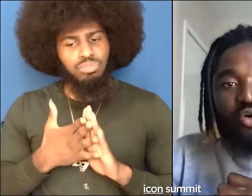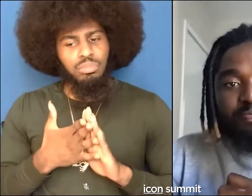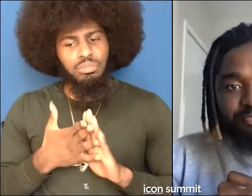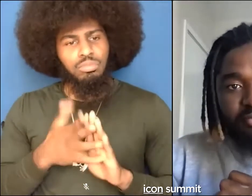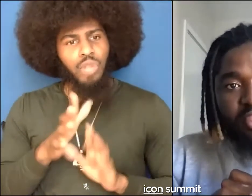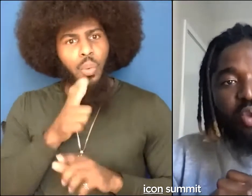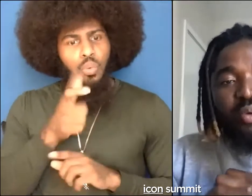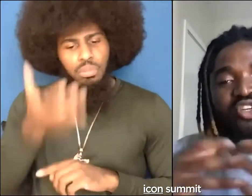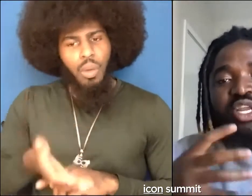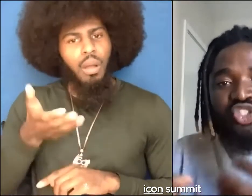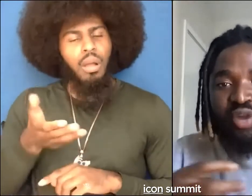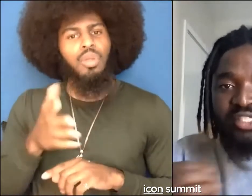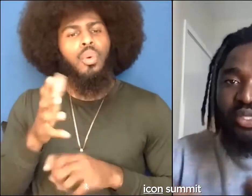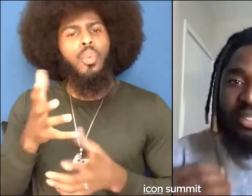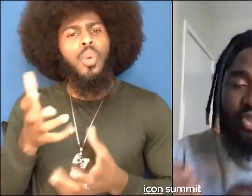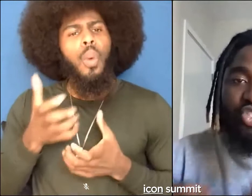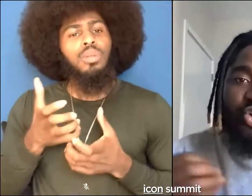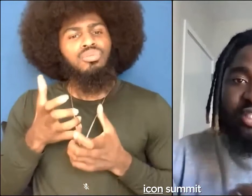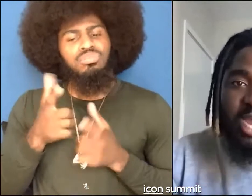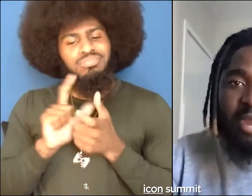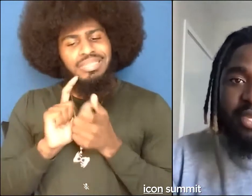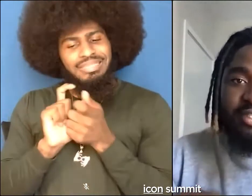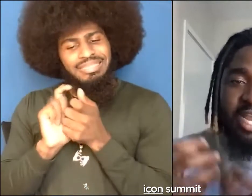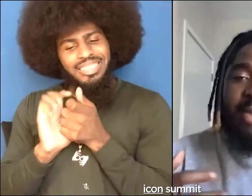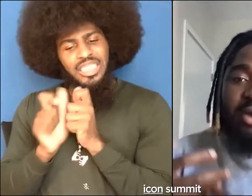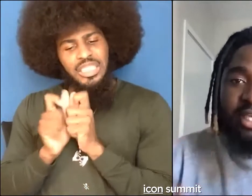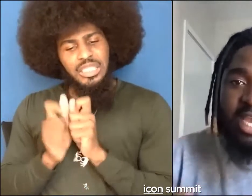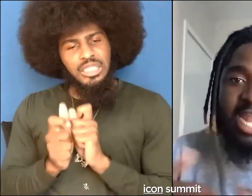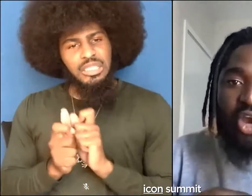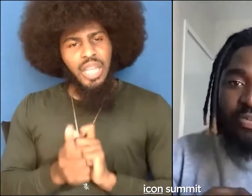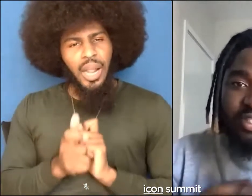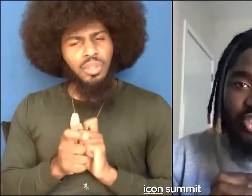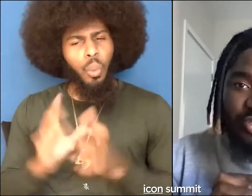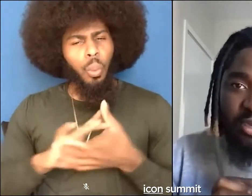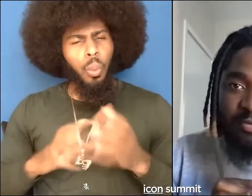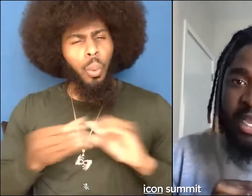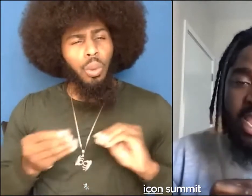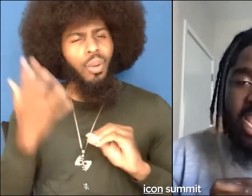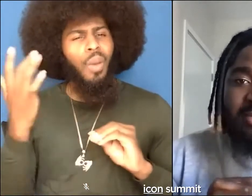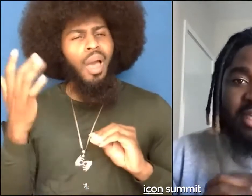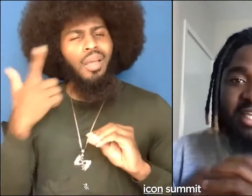And so, we want it to reconstruct what some of those stories are, because they come out in how you present yourself.